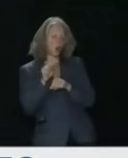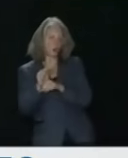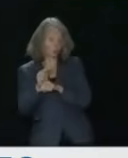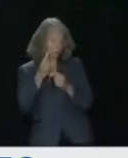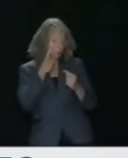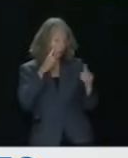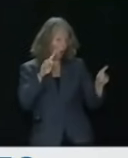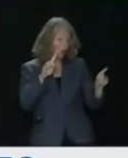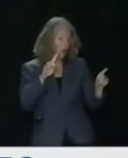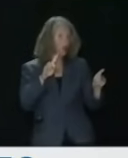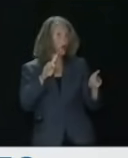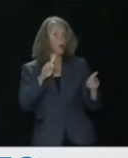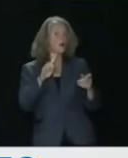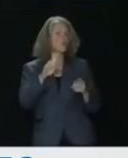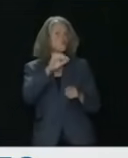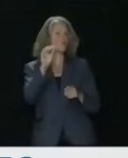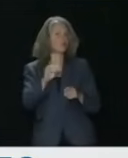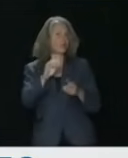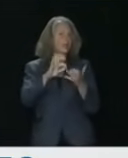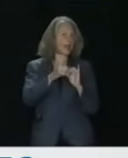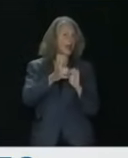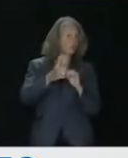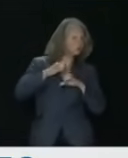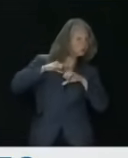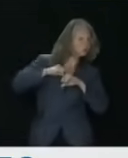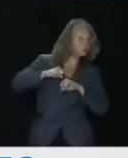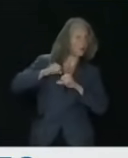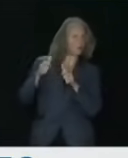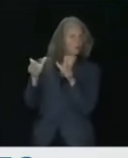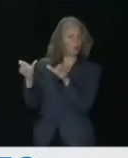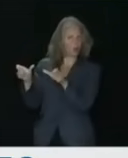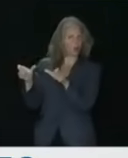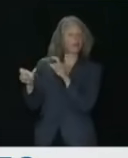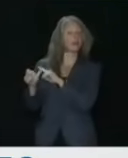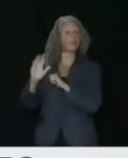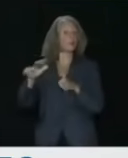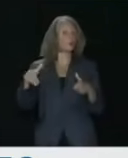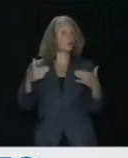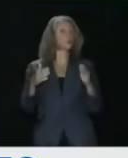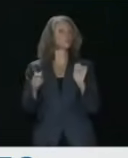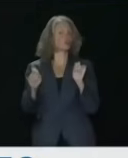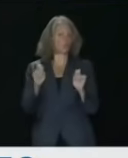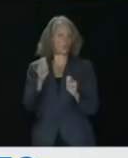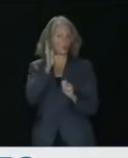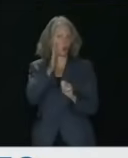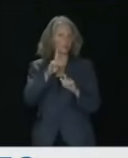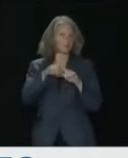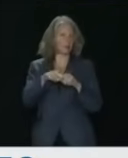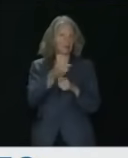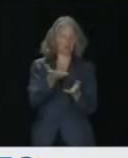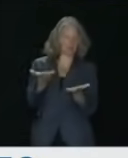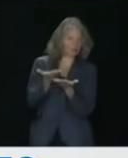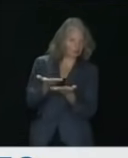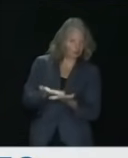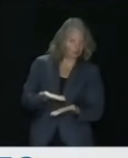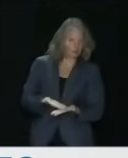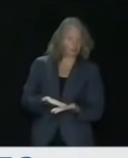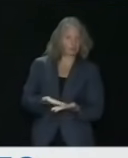NASSIST MONITORS THE DOSING INTERVALS AND WILL UPDATE